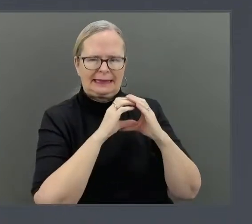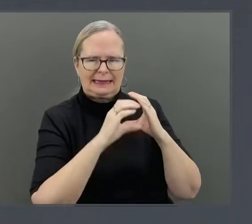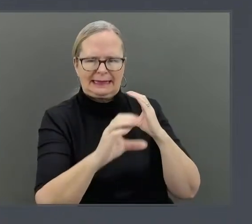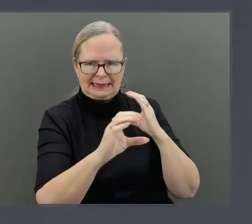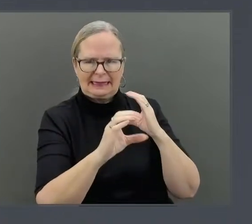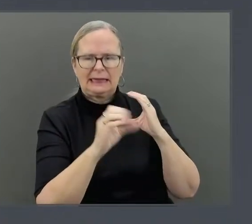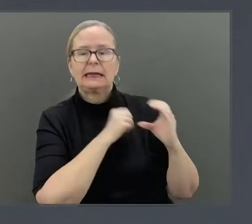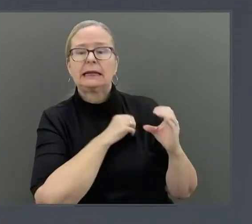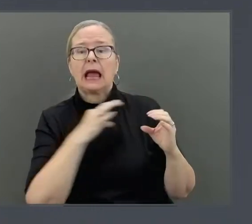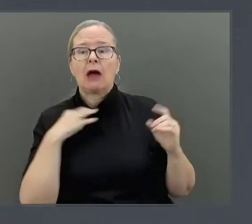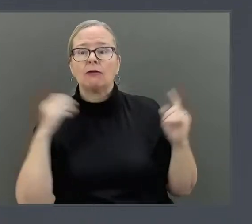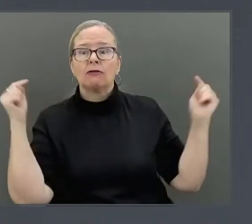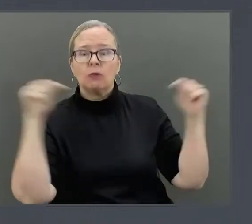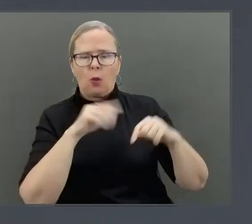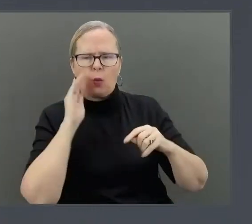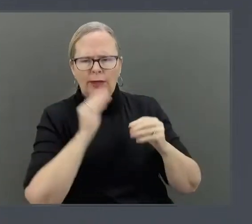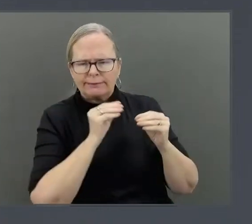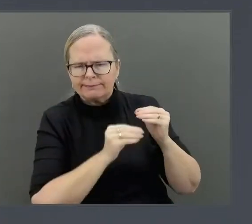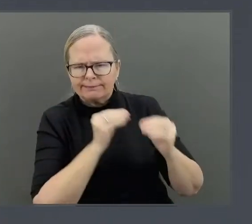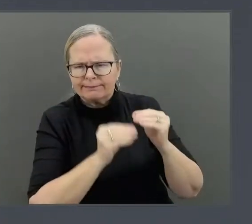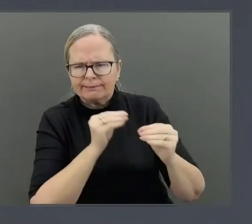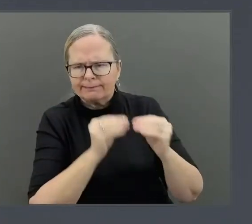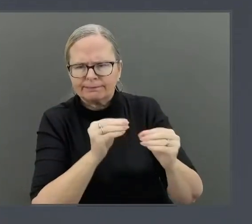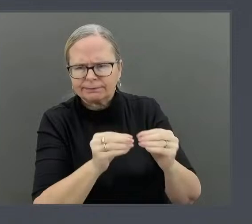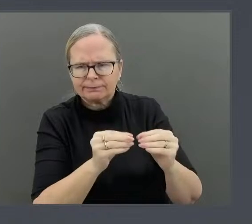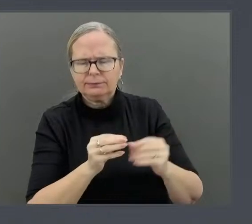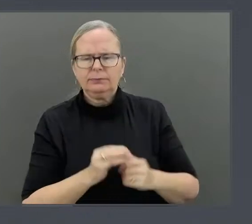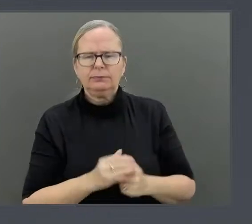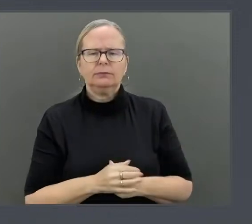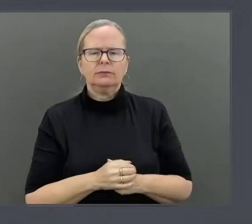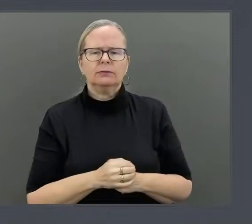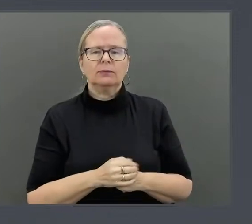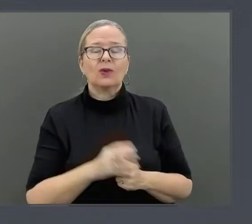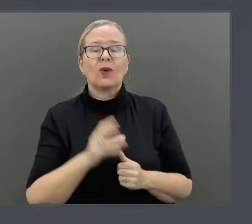about the timing it will take to flush the pipes the timing it will take to test the